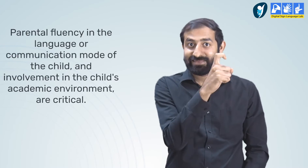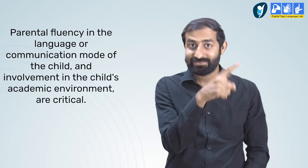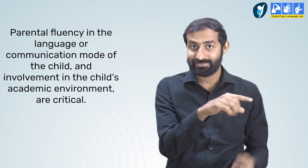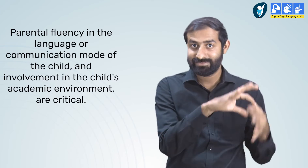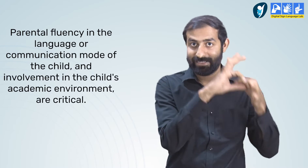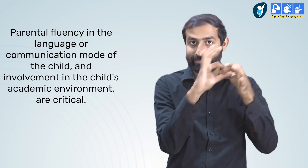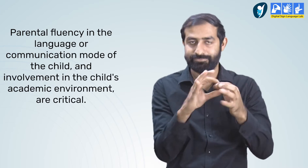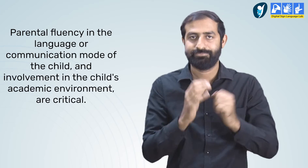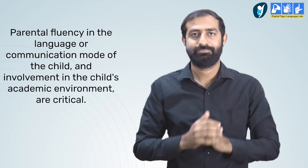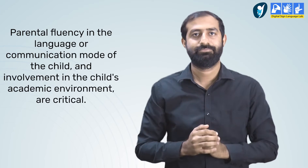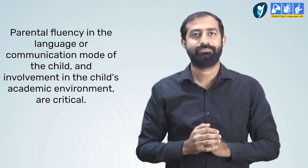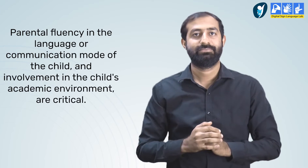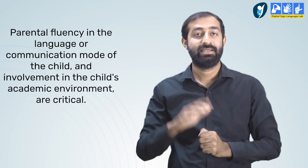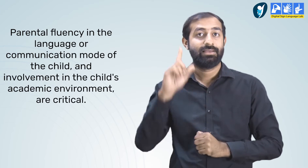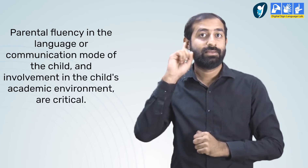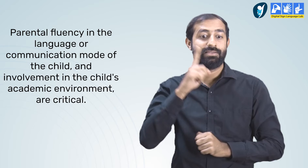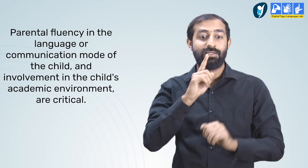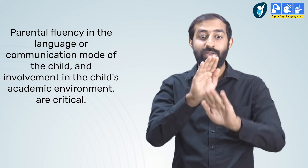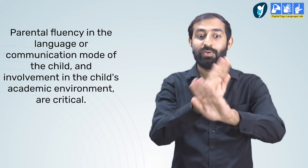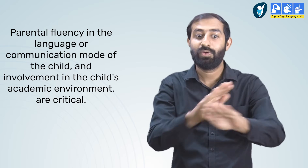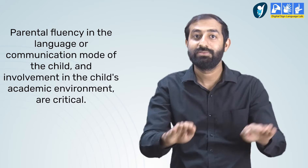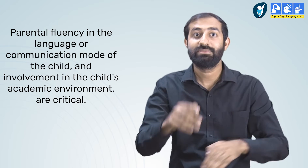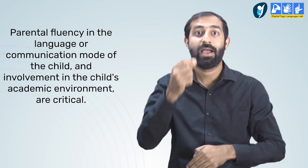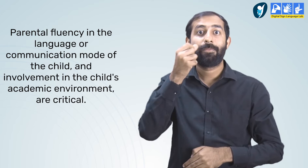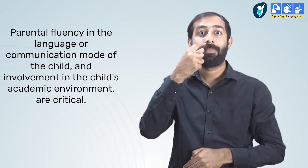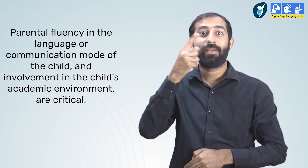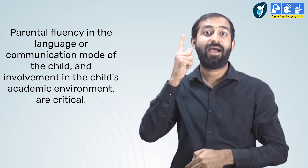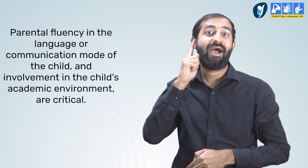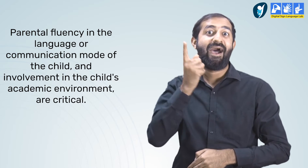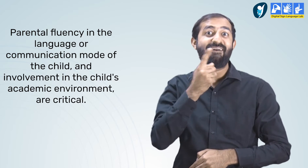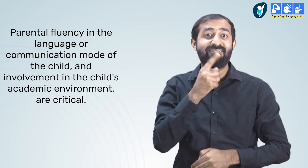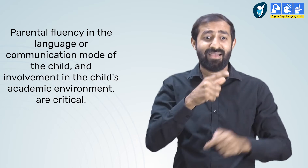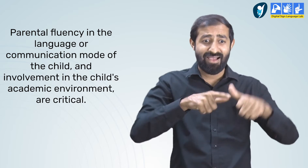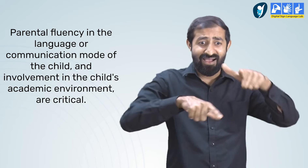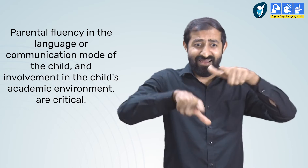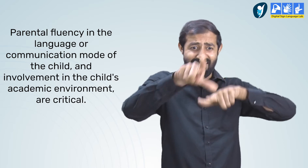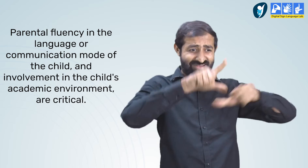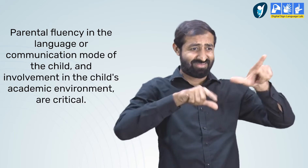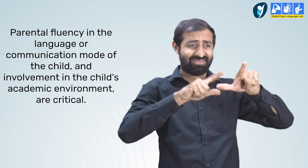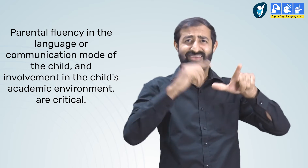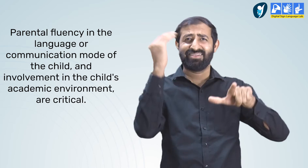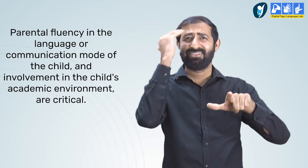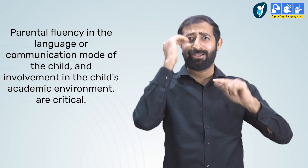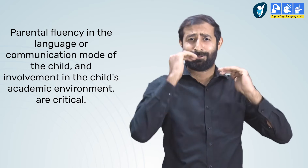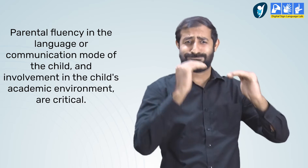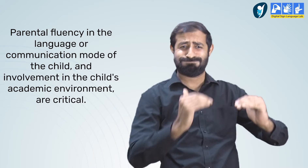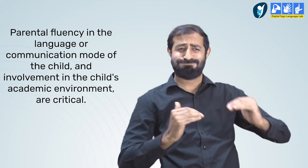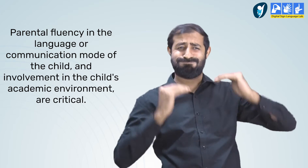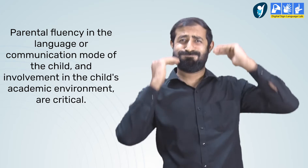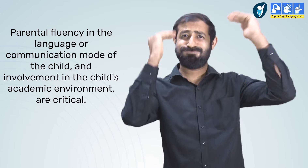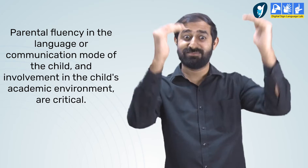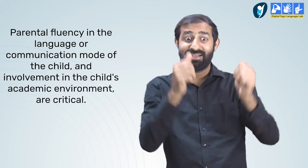Seven:- A deaf child of deaf parents will have more language knowledge.